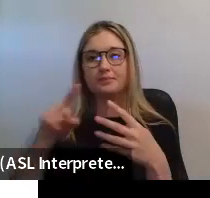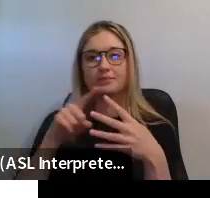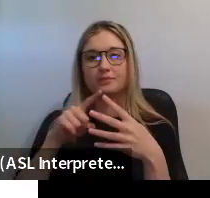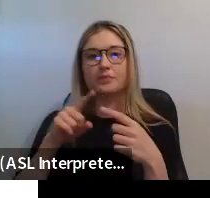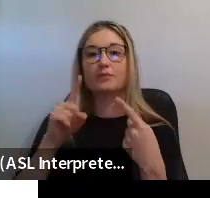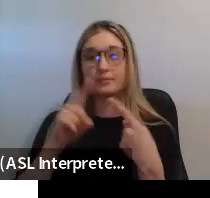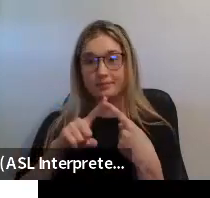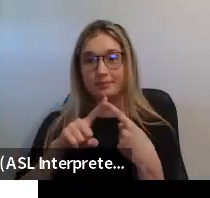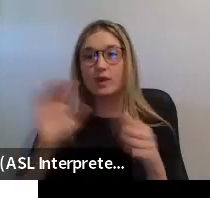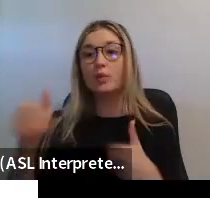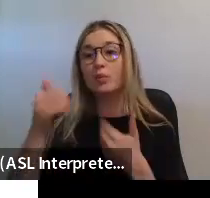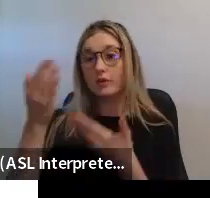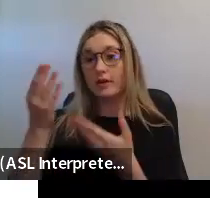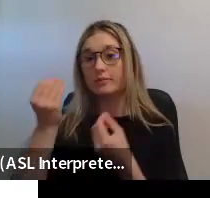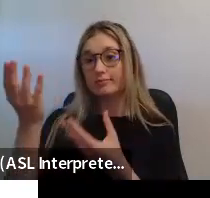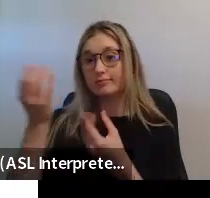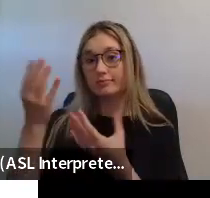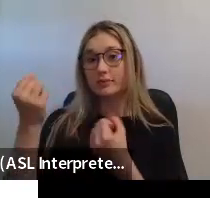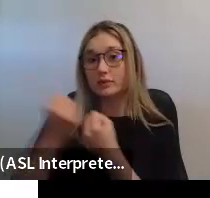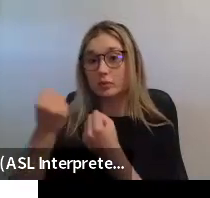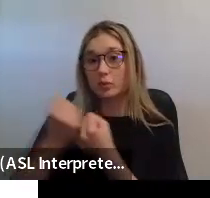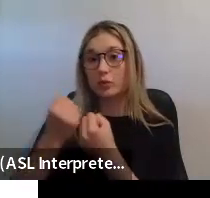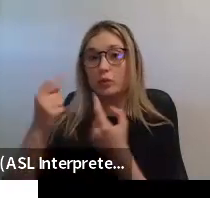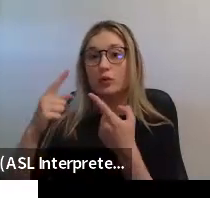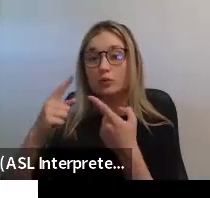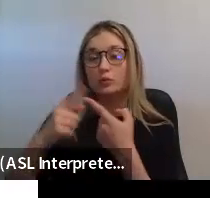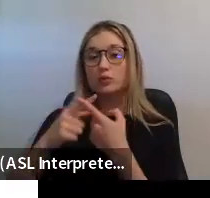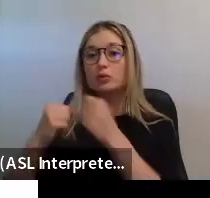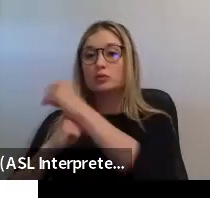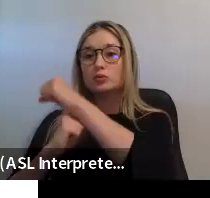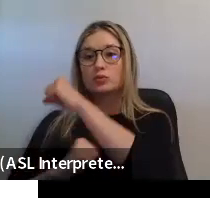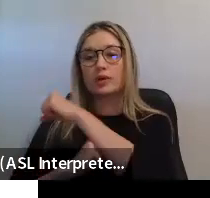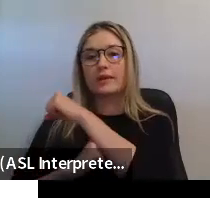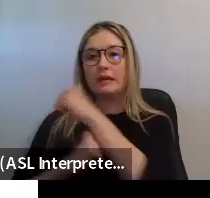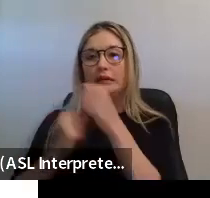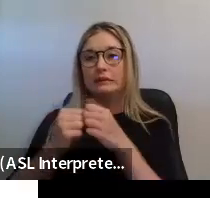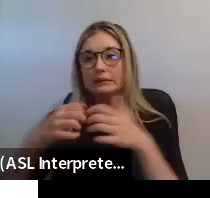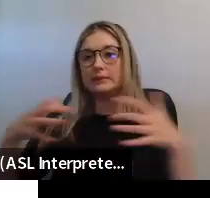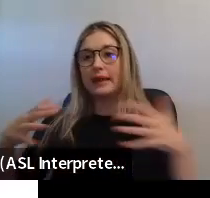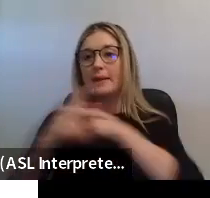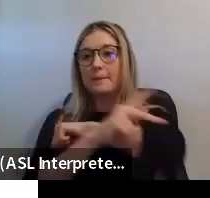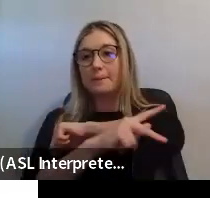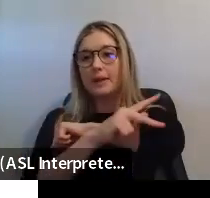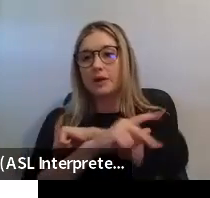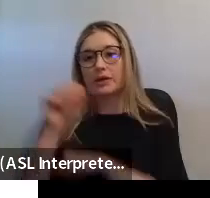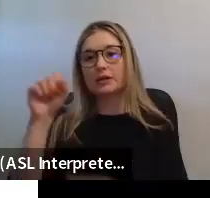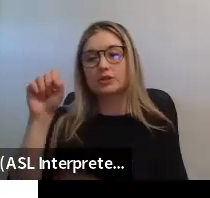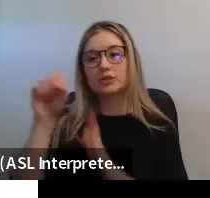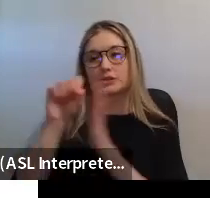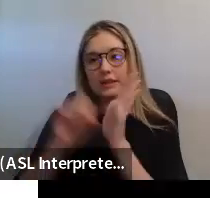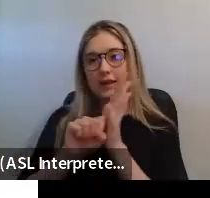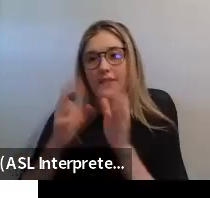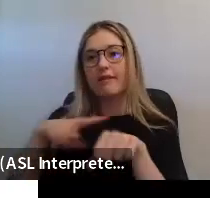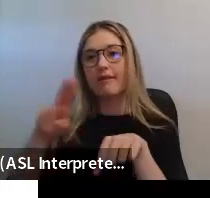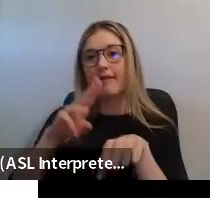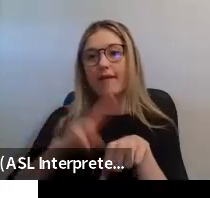So the goals are one. The goals of him deck are one to provide information and support that strengthens in its spans.